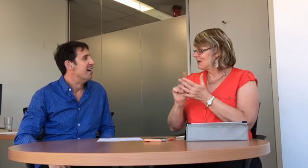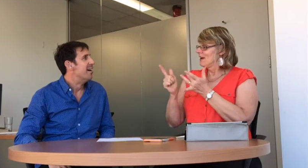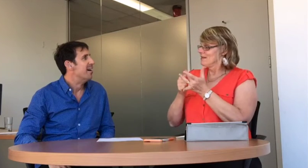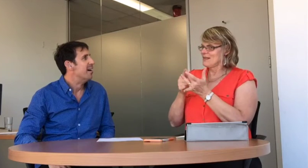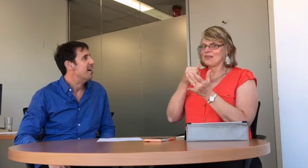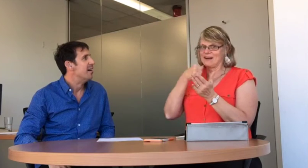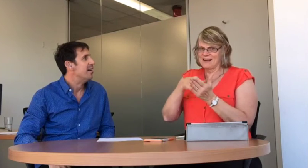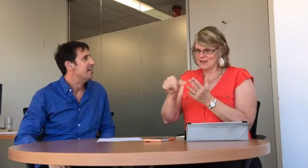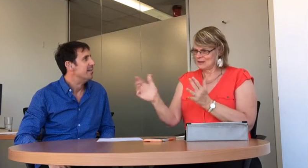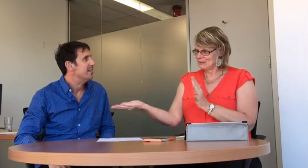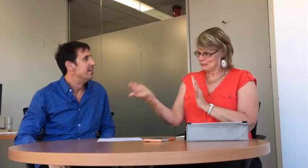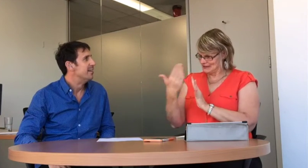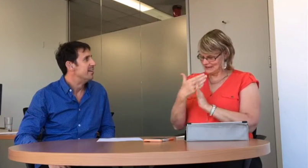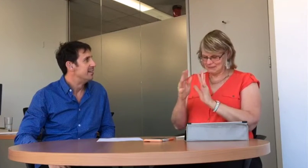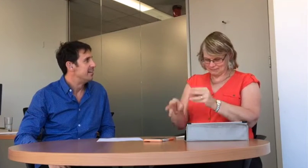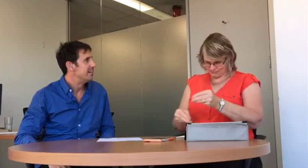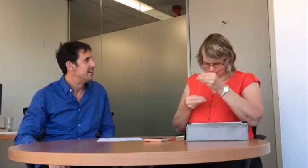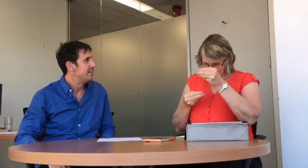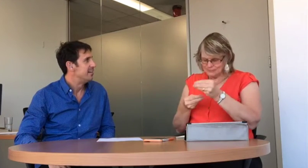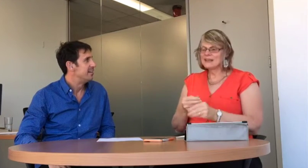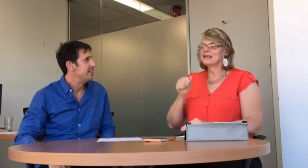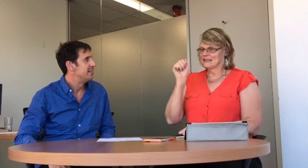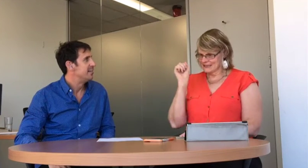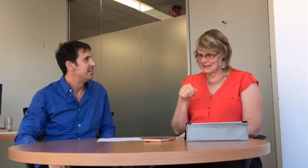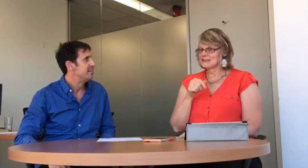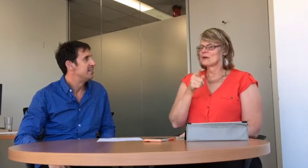Anyway, about a month later, another letter arrived in the post,